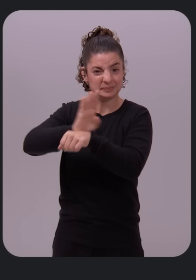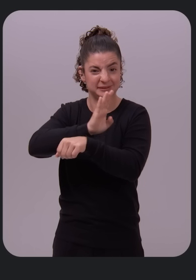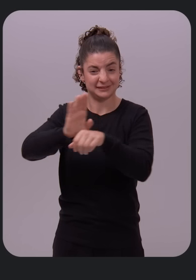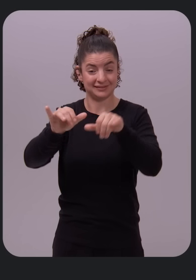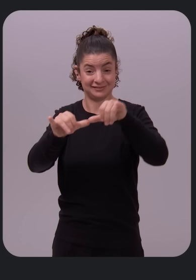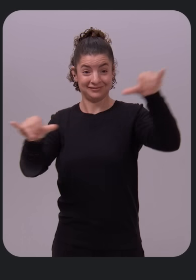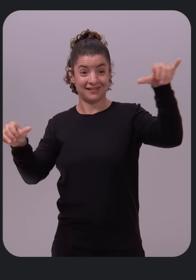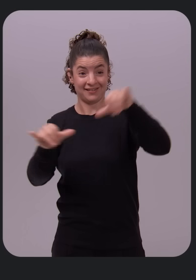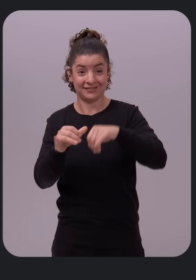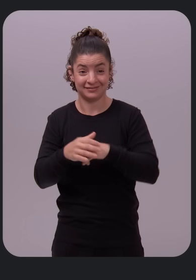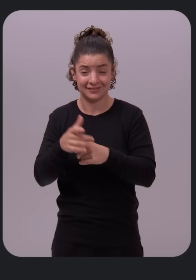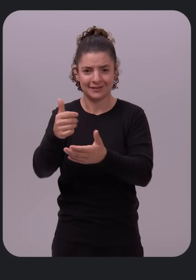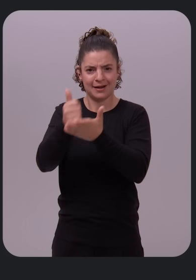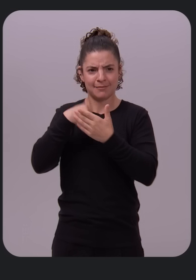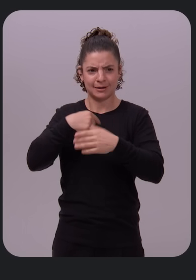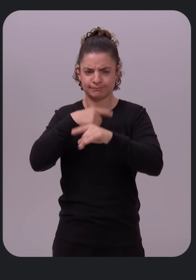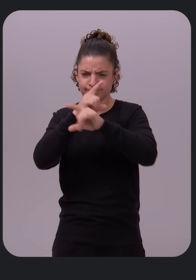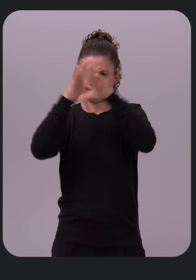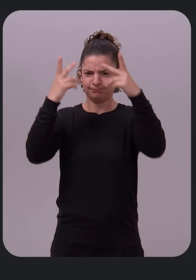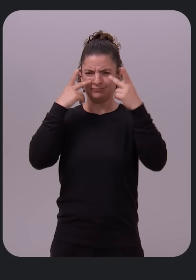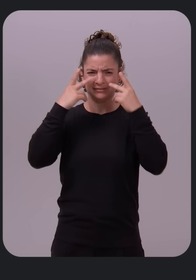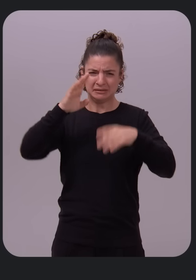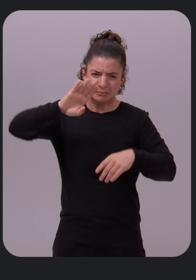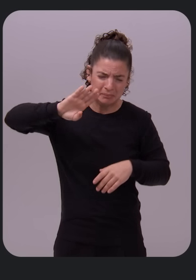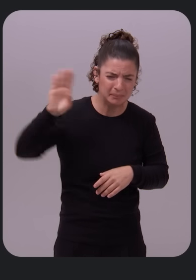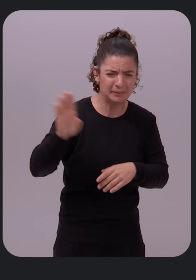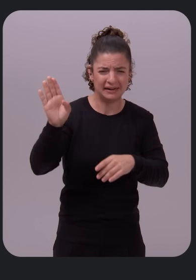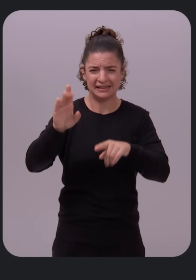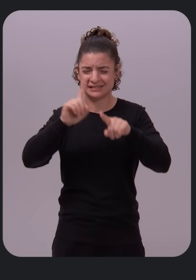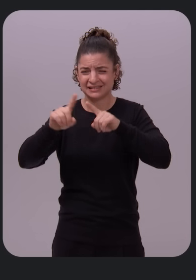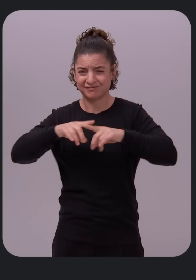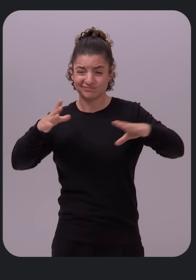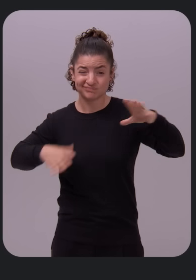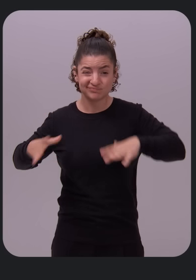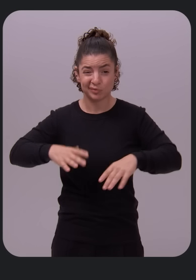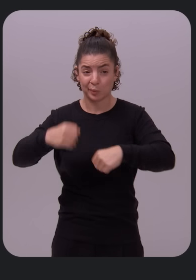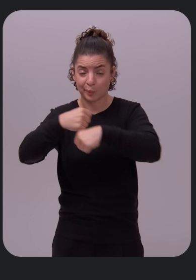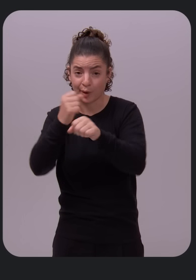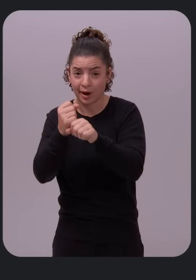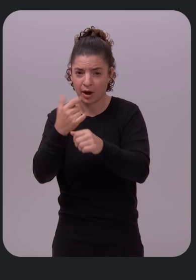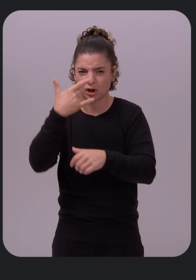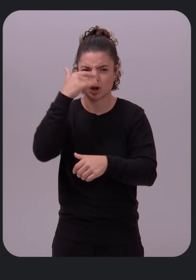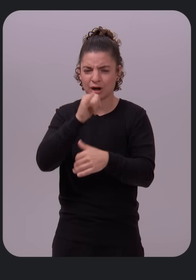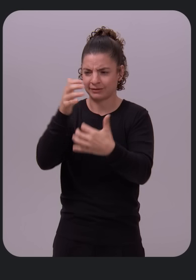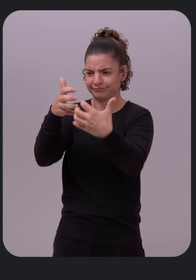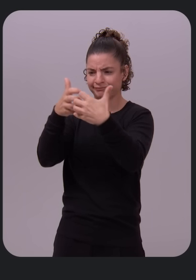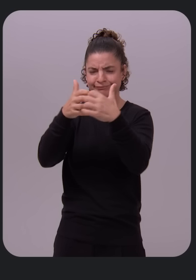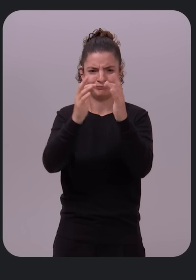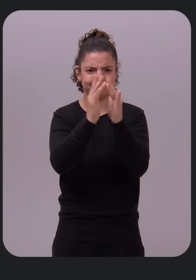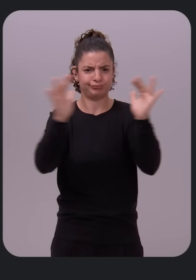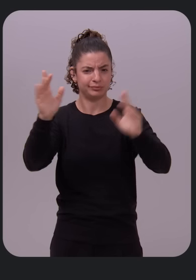and it allows us to visualize how billions of apparel products look on a wide variety of people.